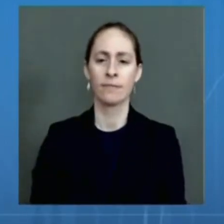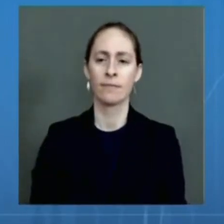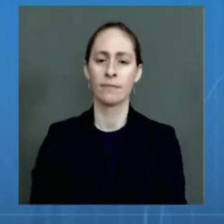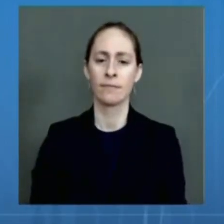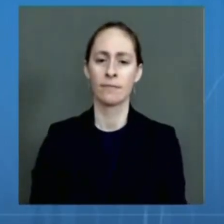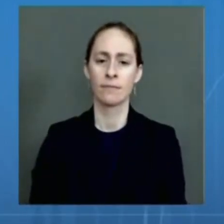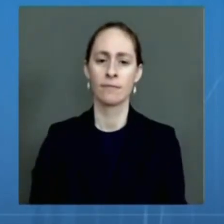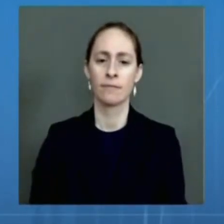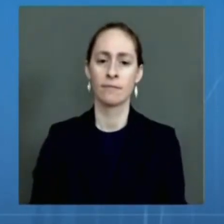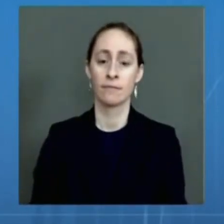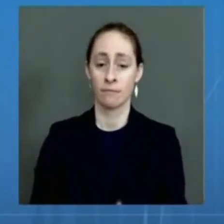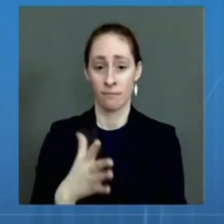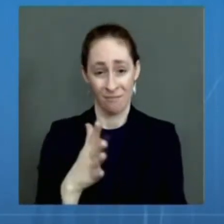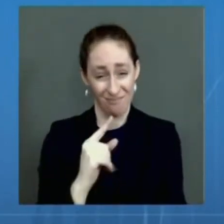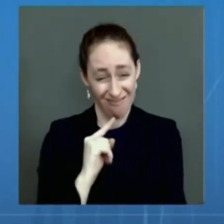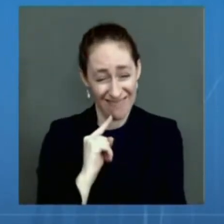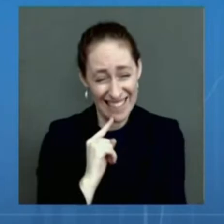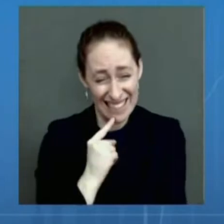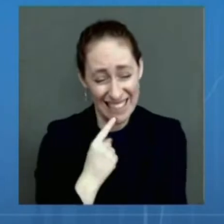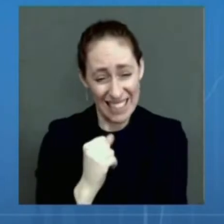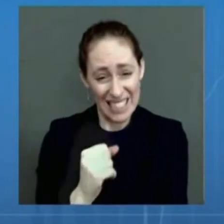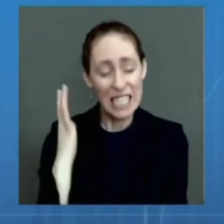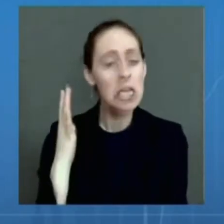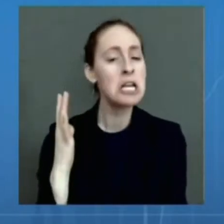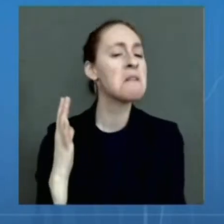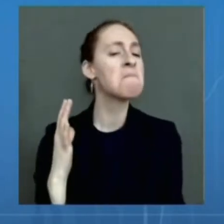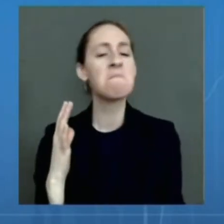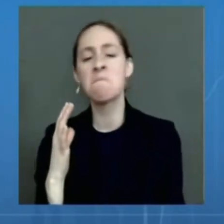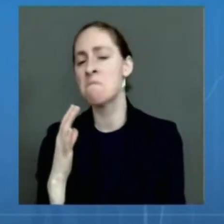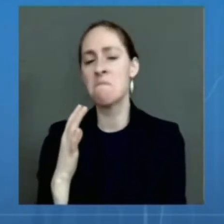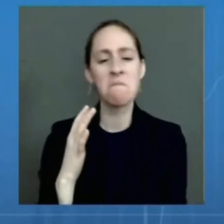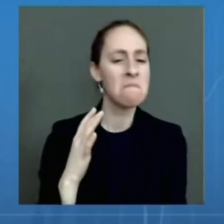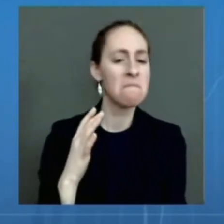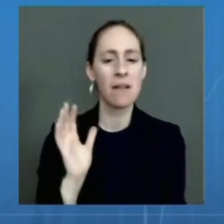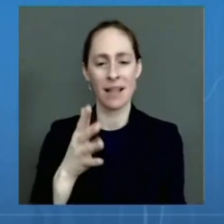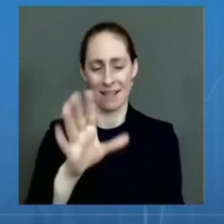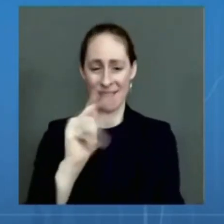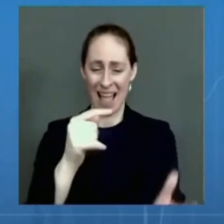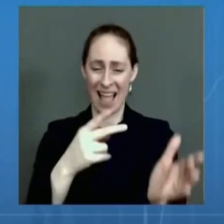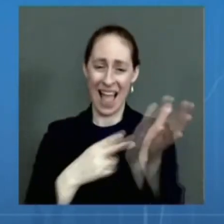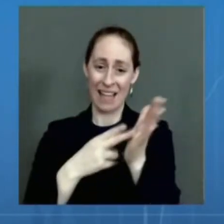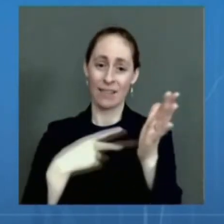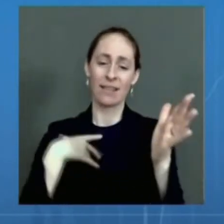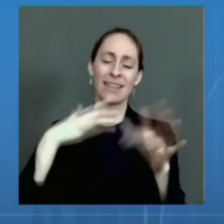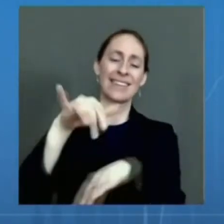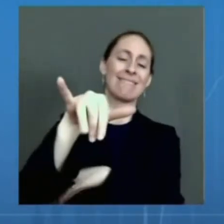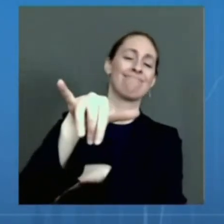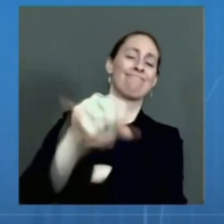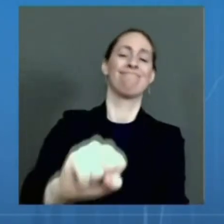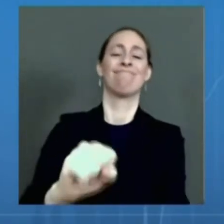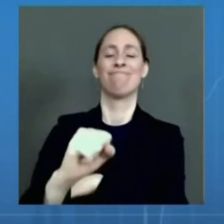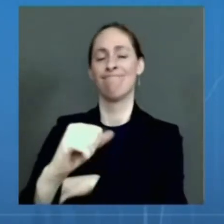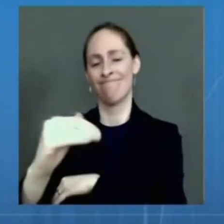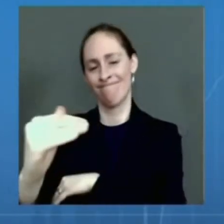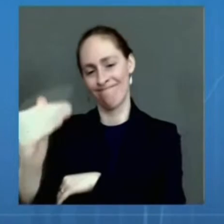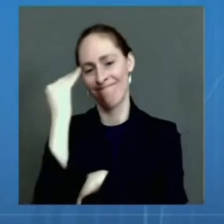SEE IT DOES NOT LOOK LIKE IT IS